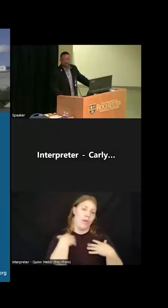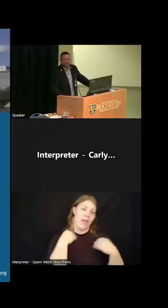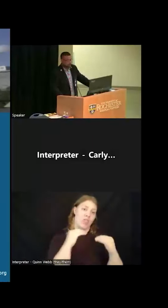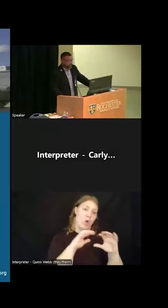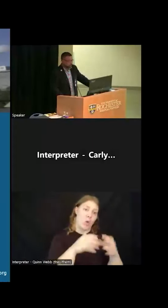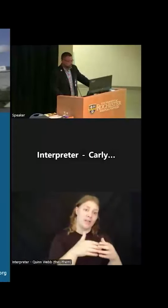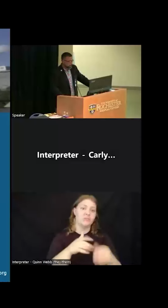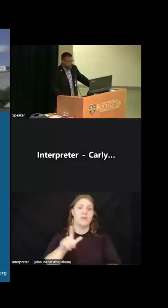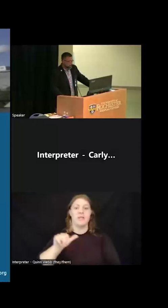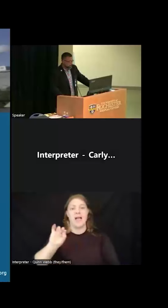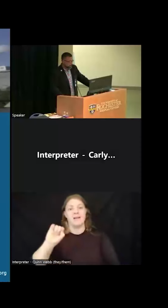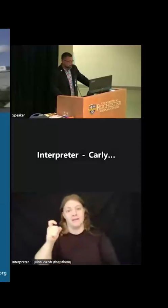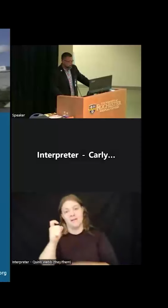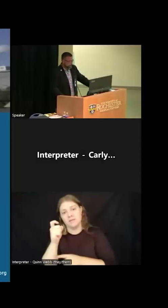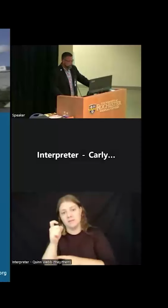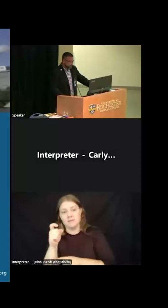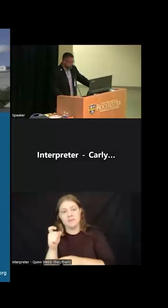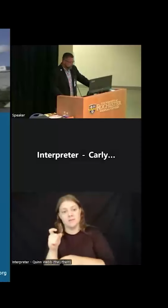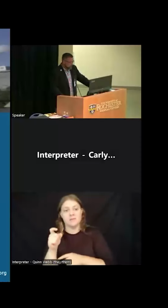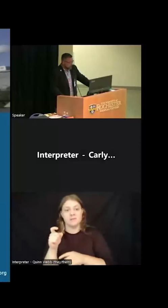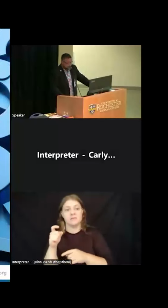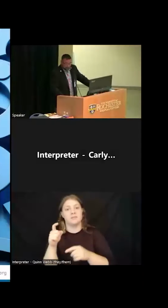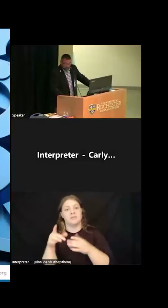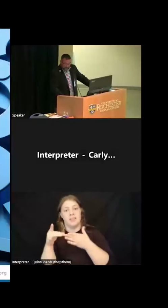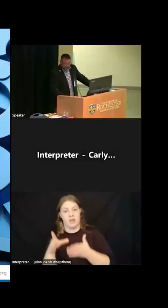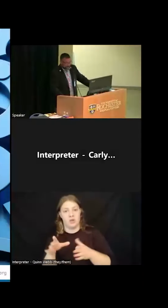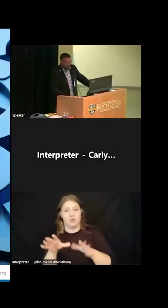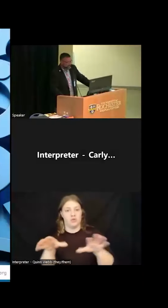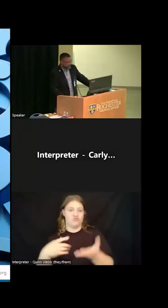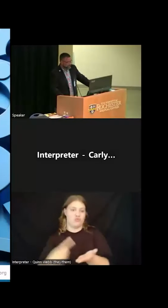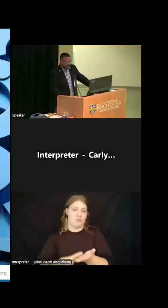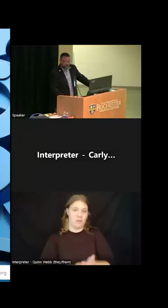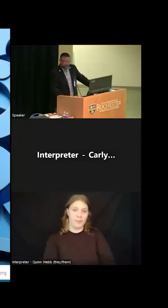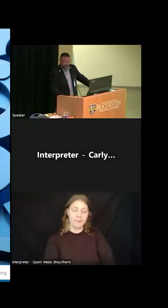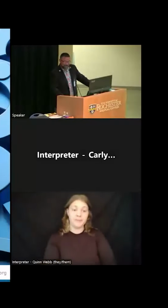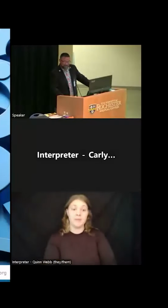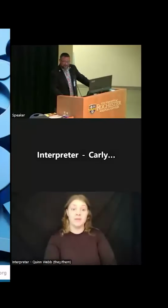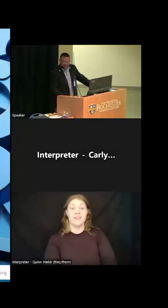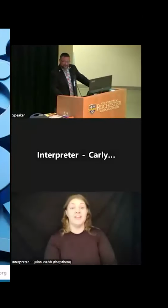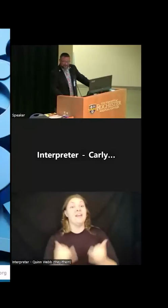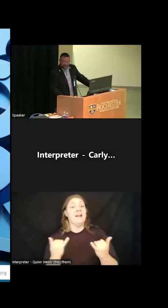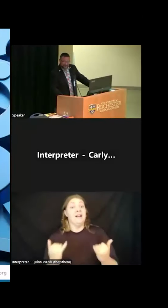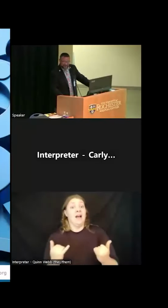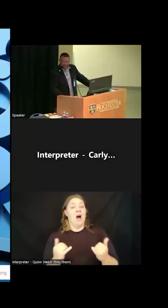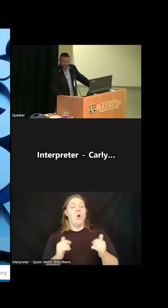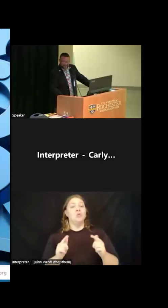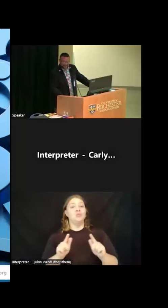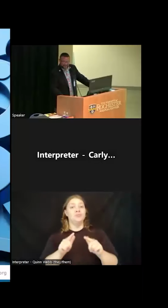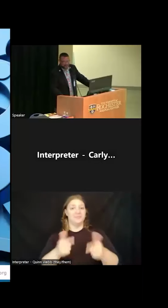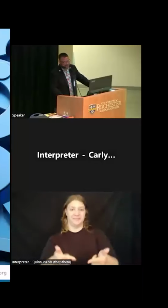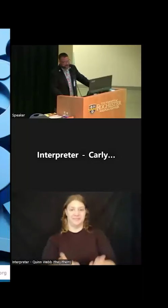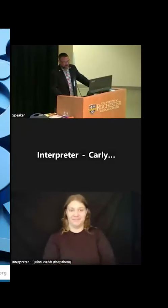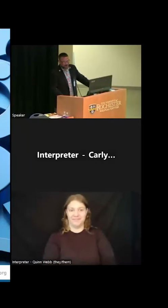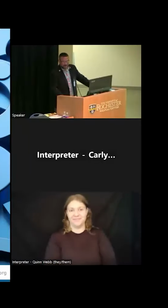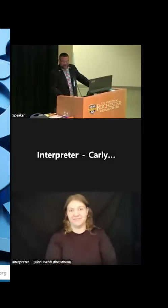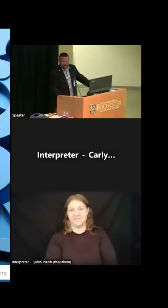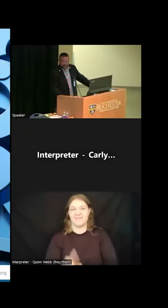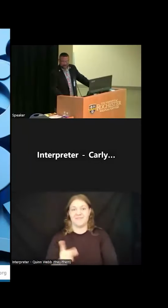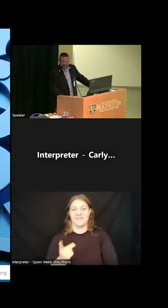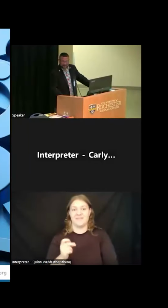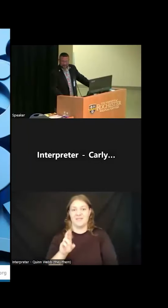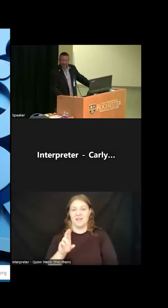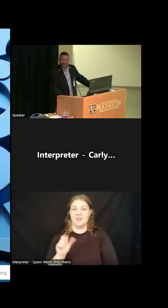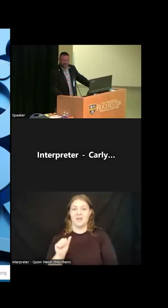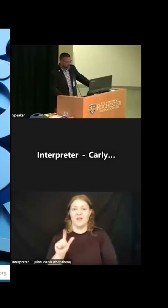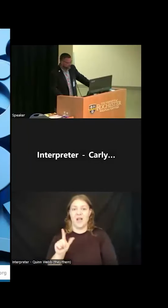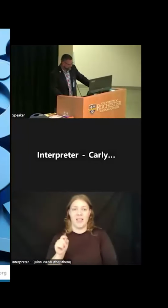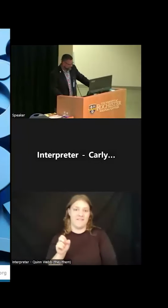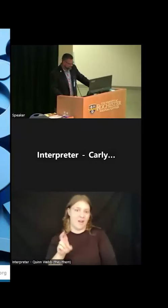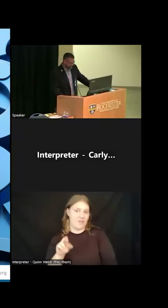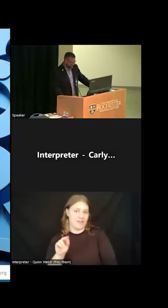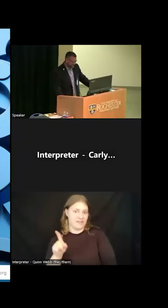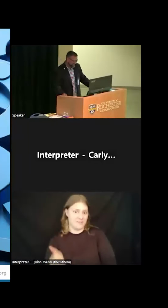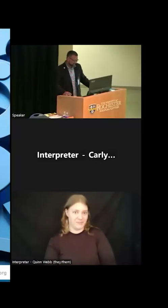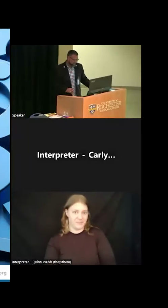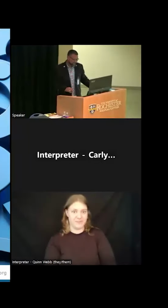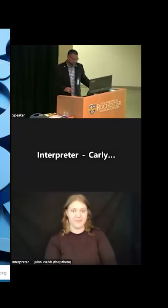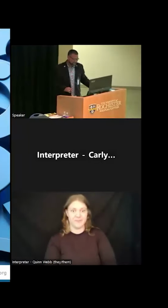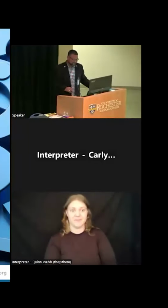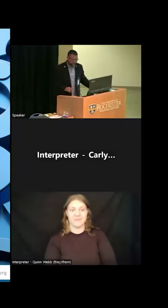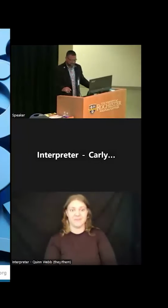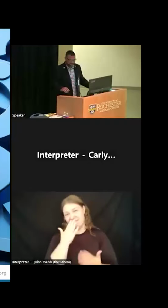table and with that I will turn it over to Dr Olivares thank you thank you thank you very